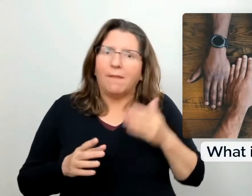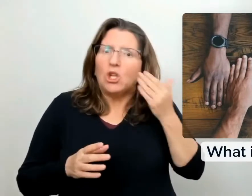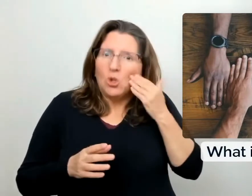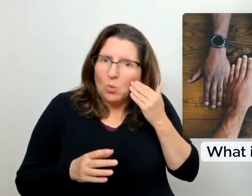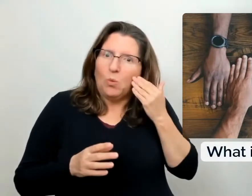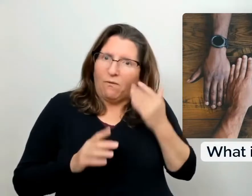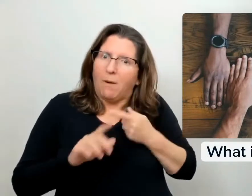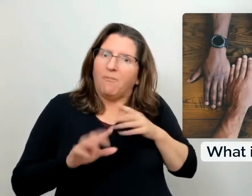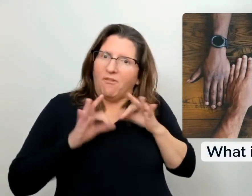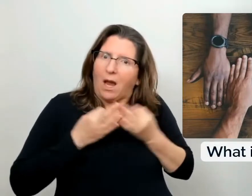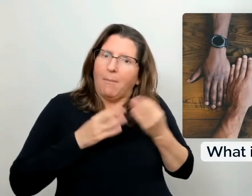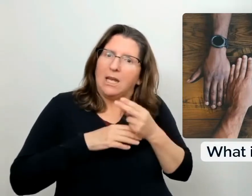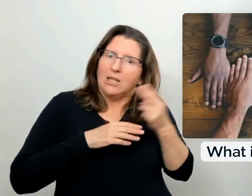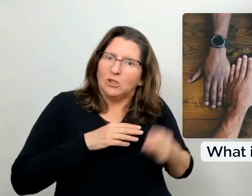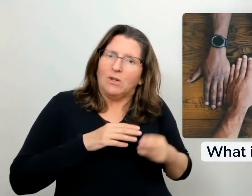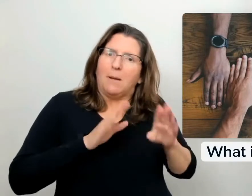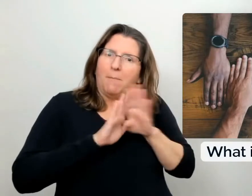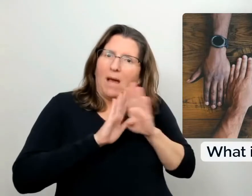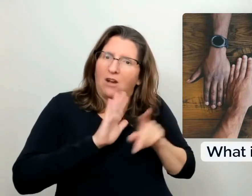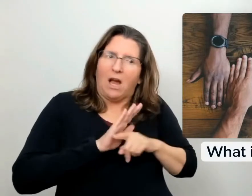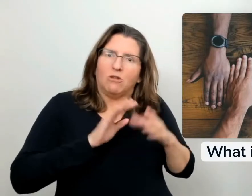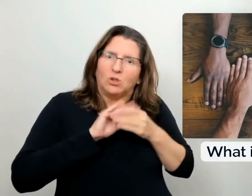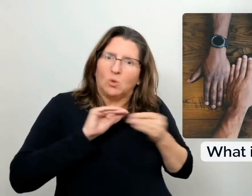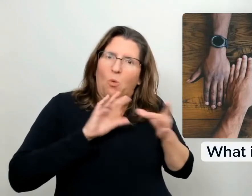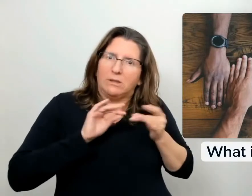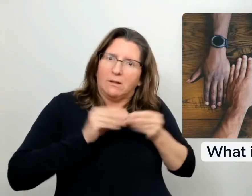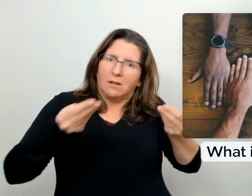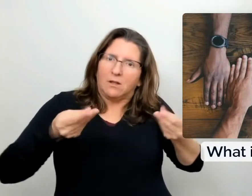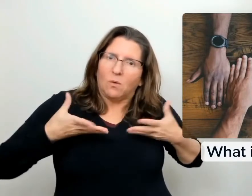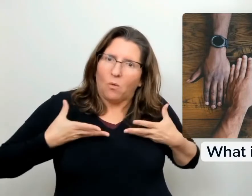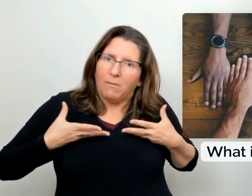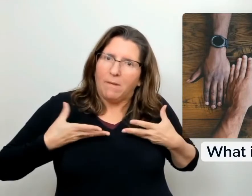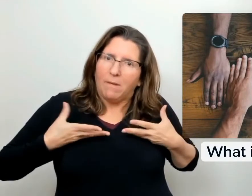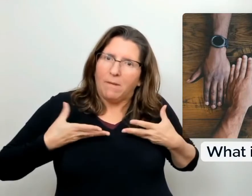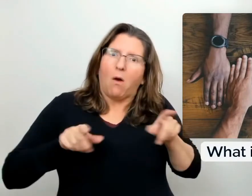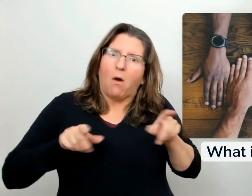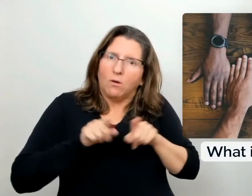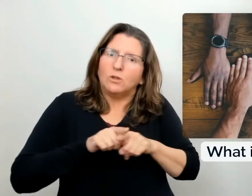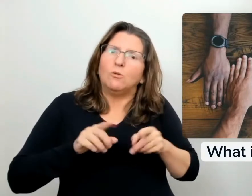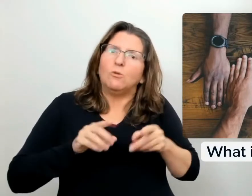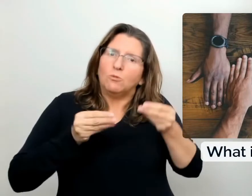The students told me some of their family history, background and stories . . .